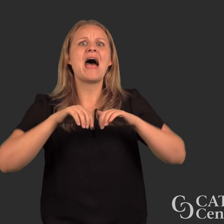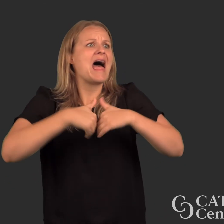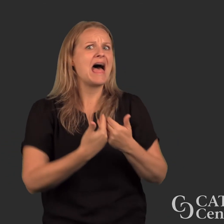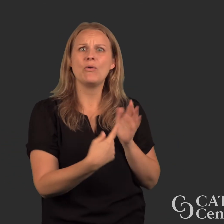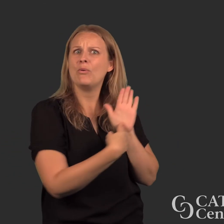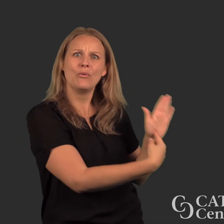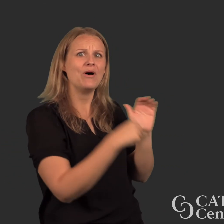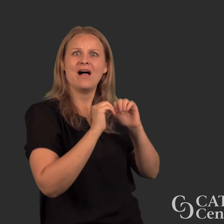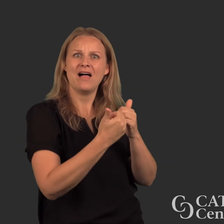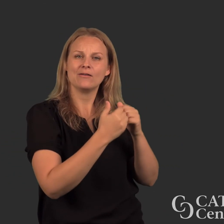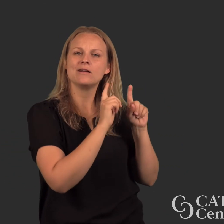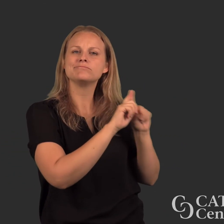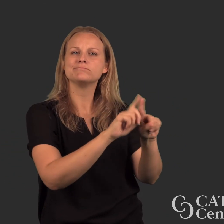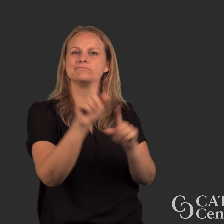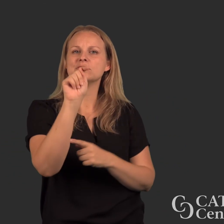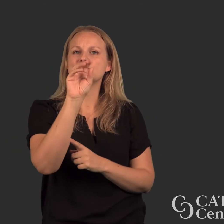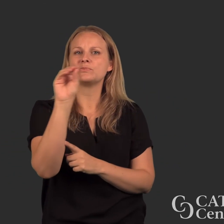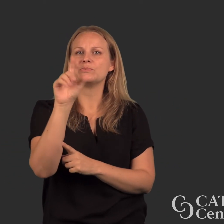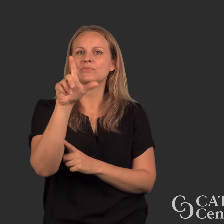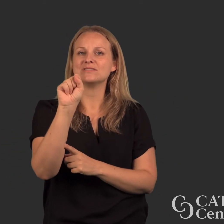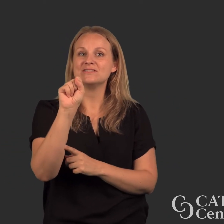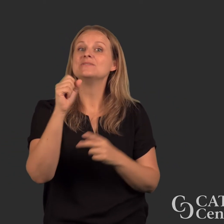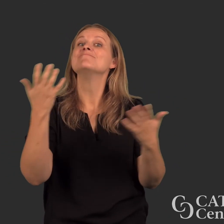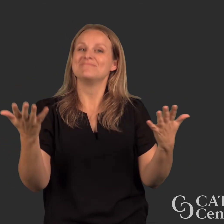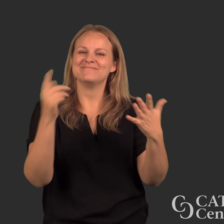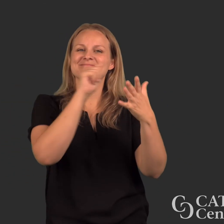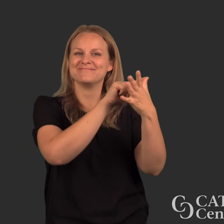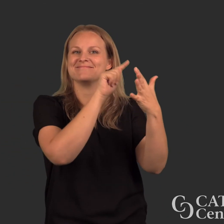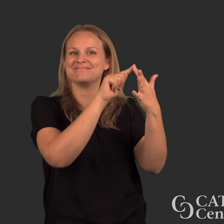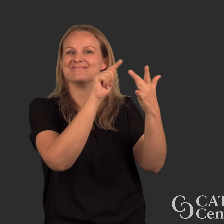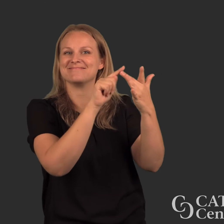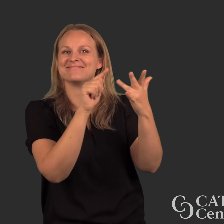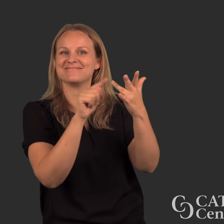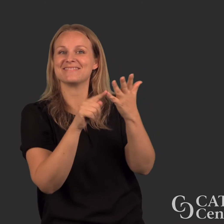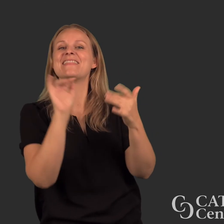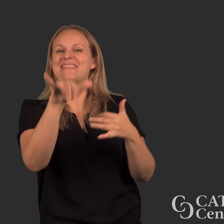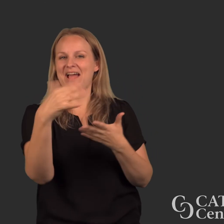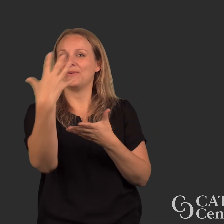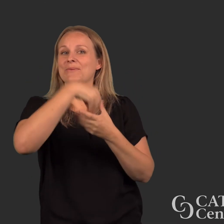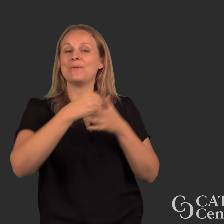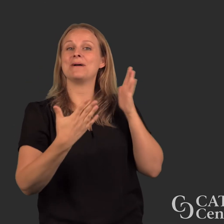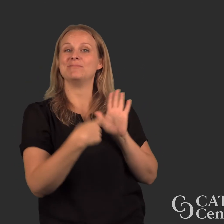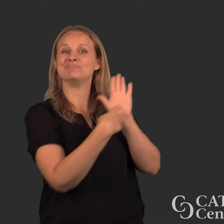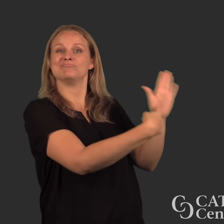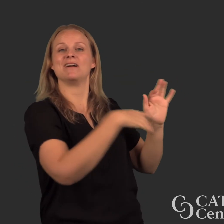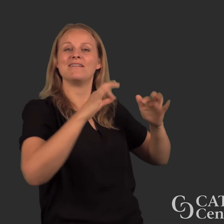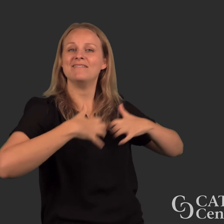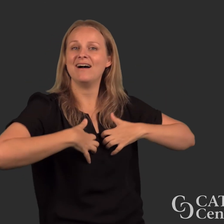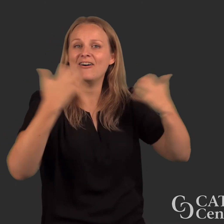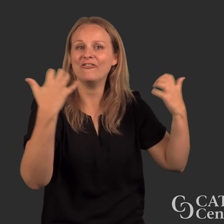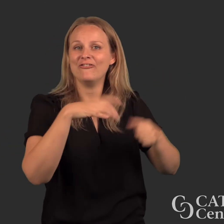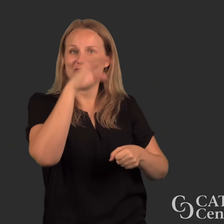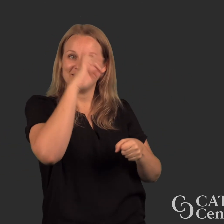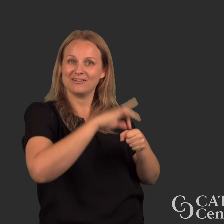This violence used to demonstrate power often includes different tools, many of which could be displays of anger,